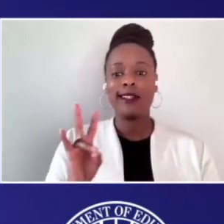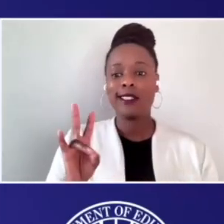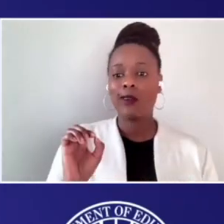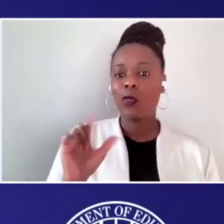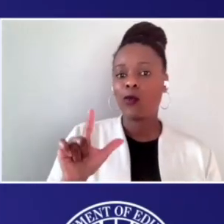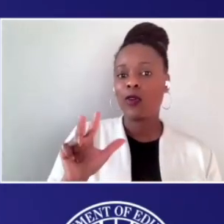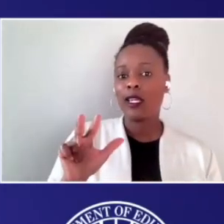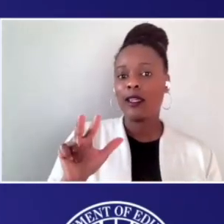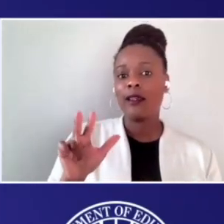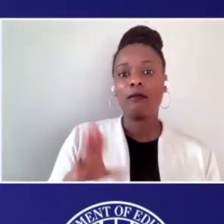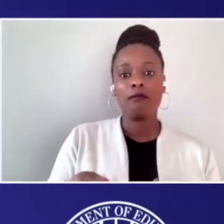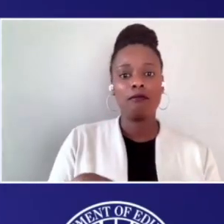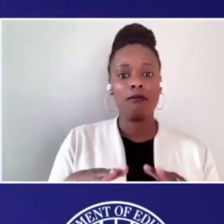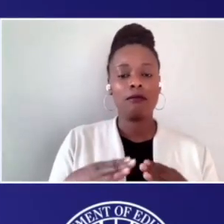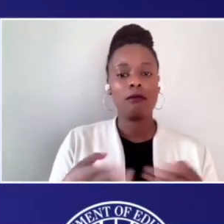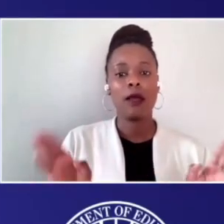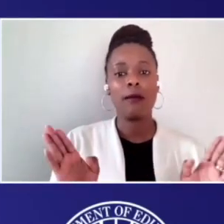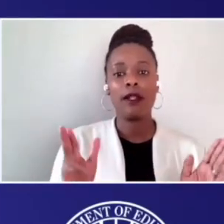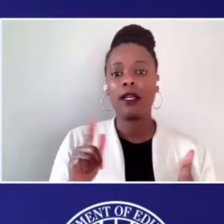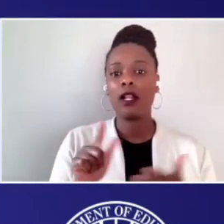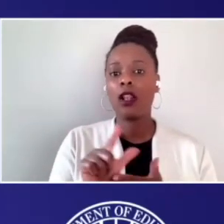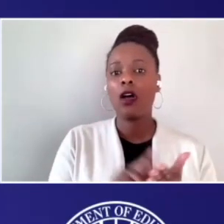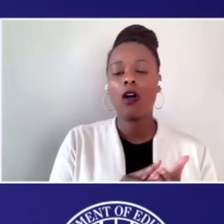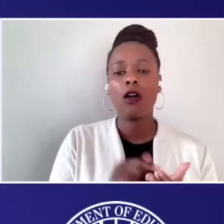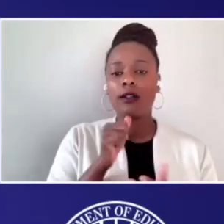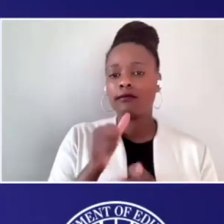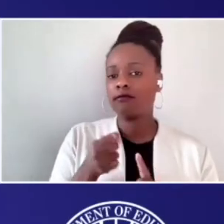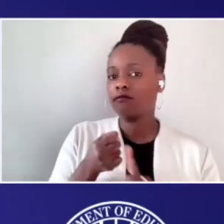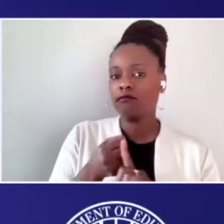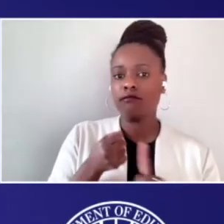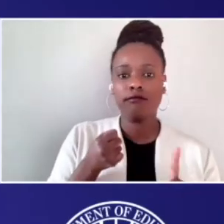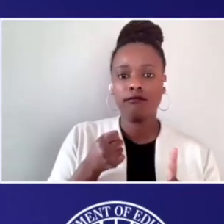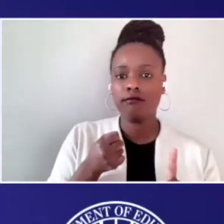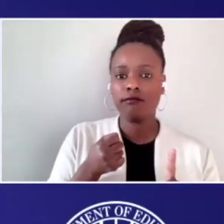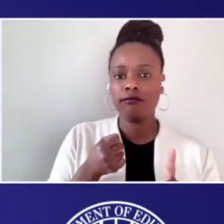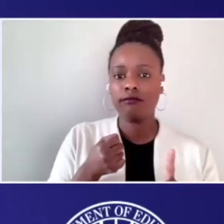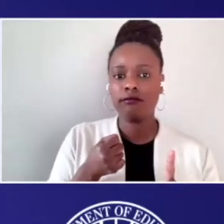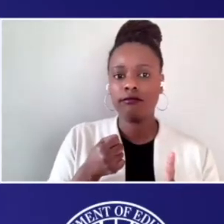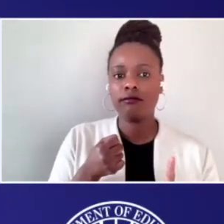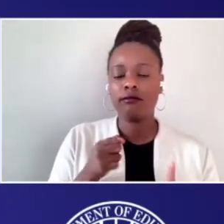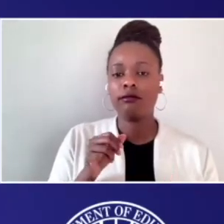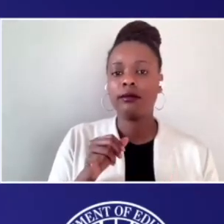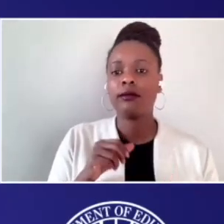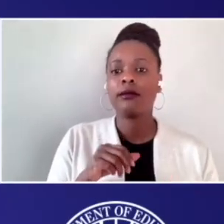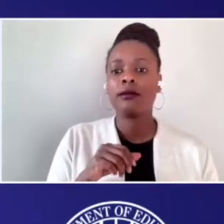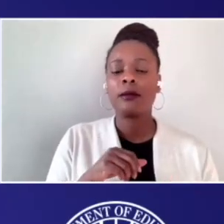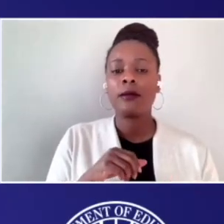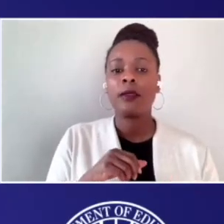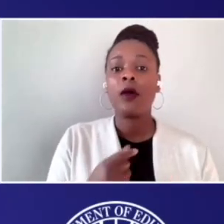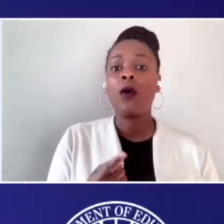That was not touched at this point or impacted by OBBB. The one thing that we want to make sure